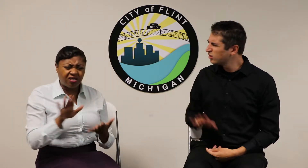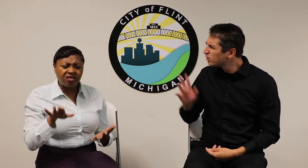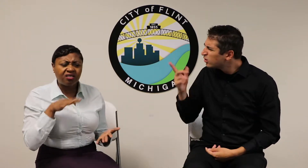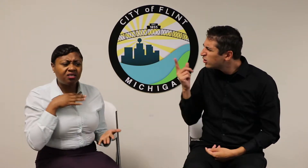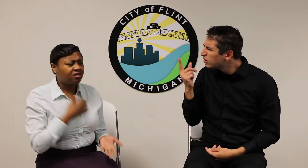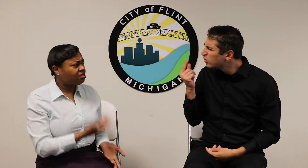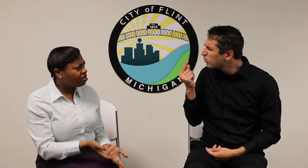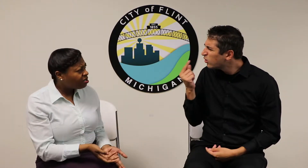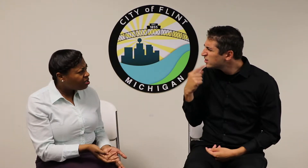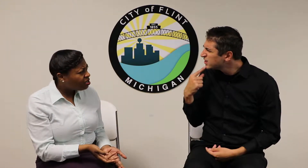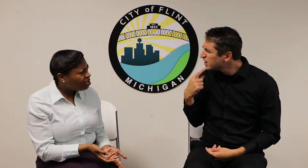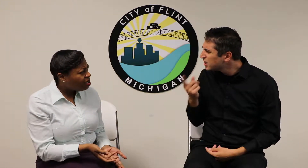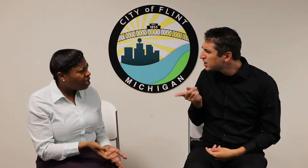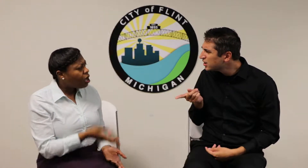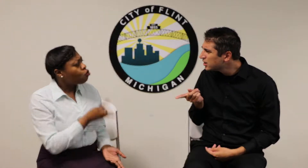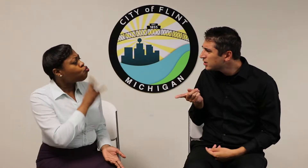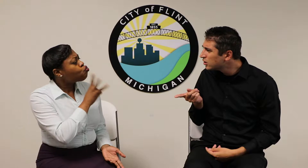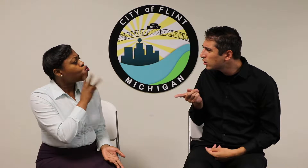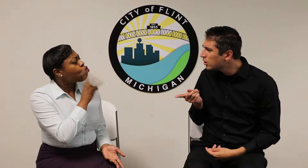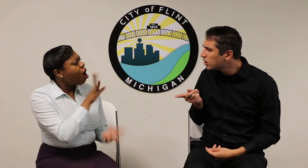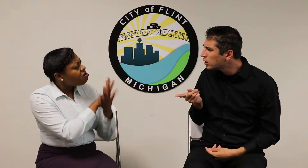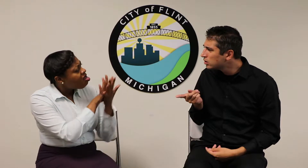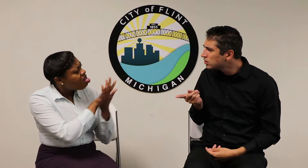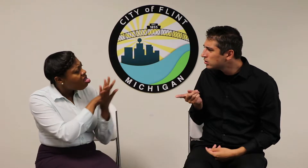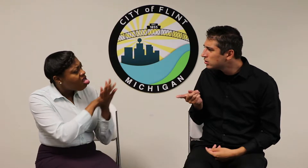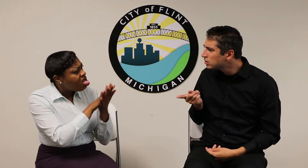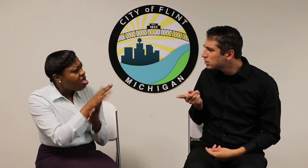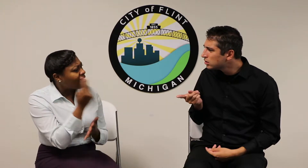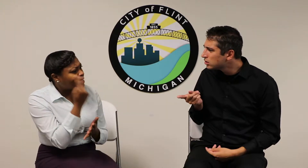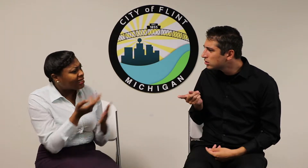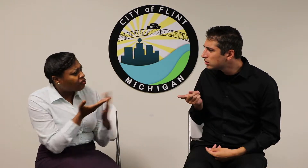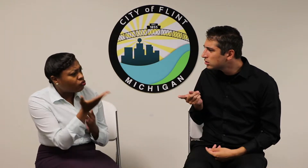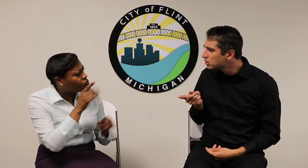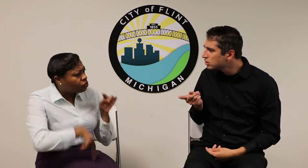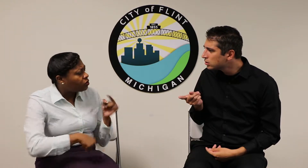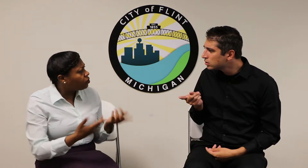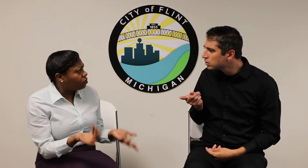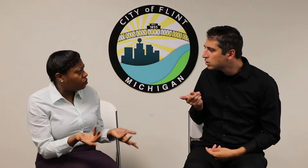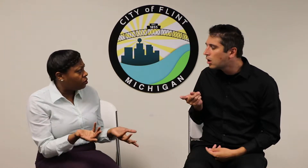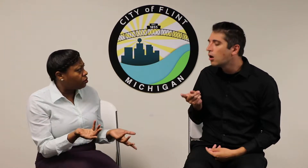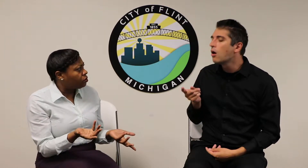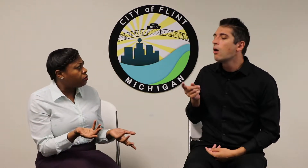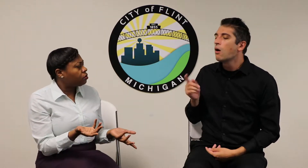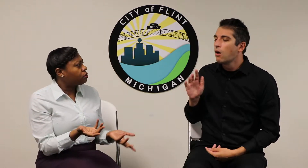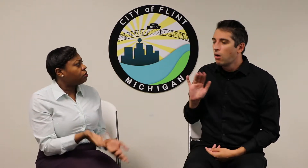Because of what in the water? The water is very cloudy.